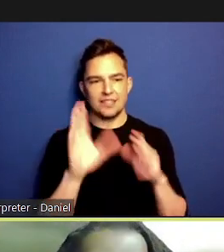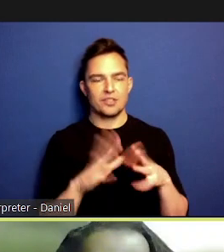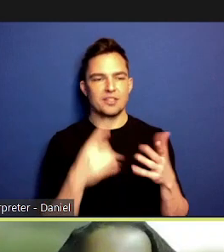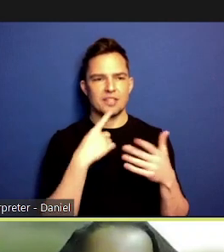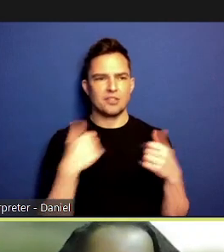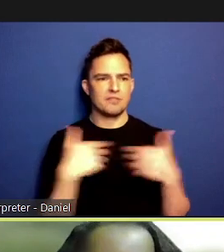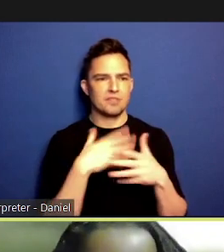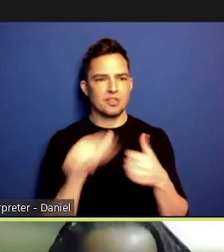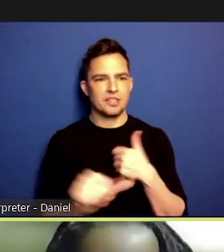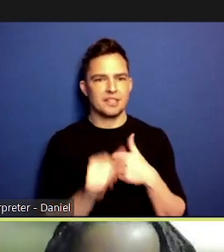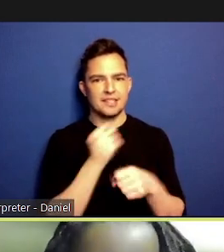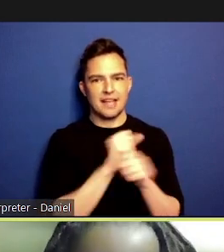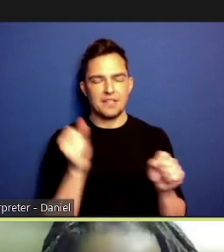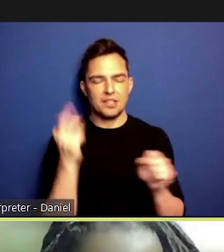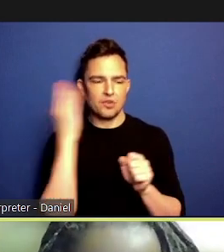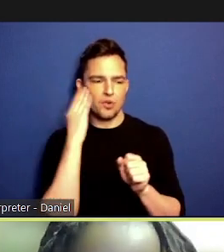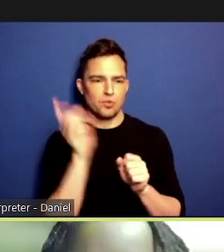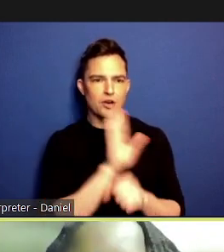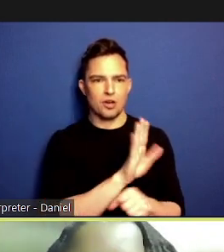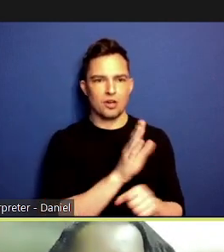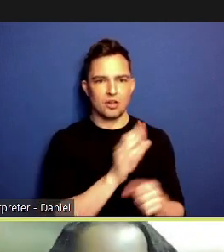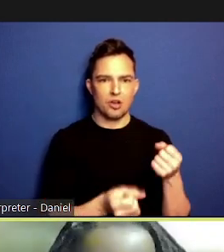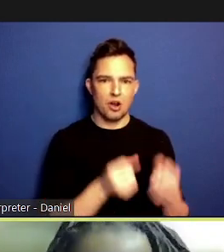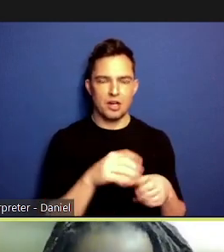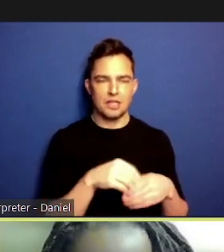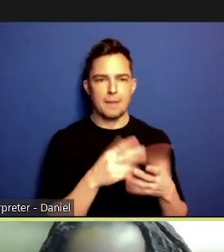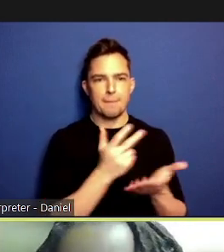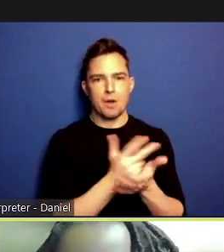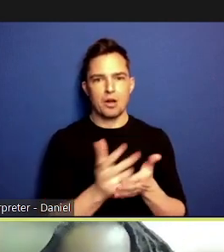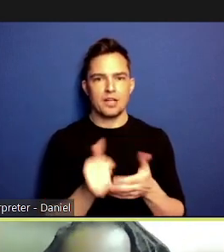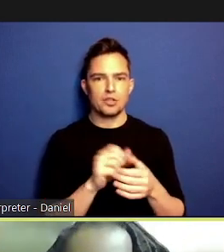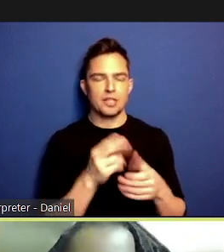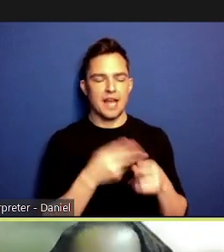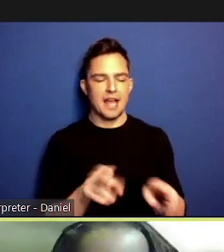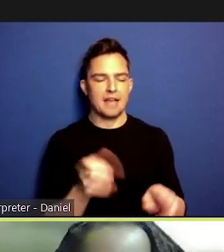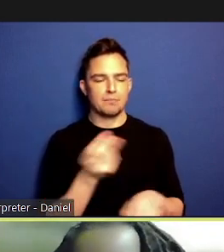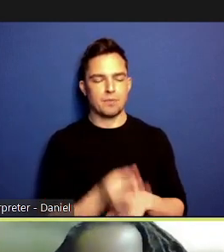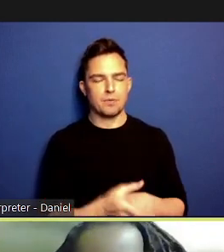knows where her car is in the parking lot and could egg her car. So all the students